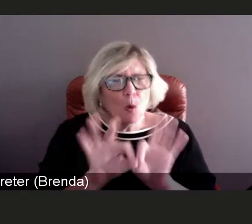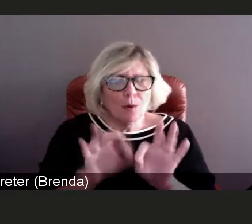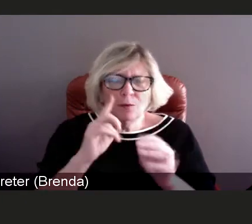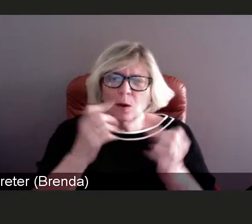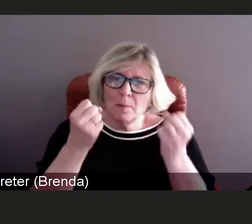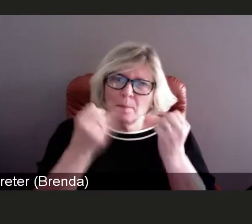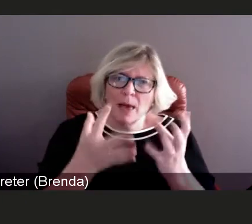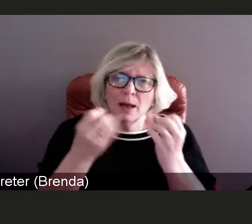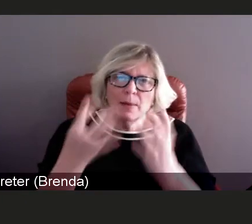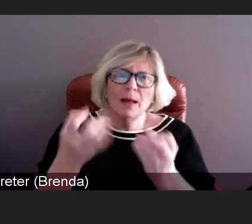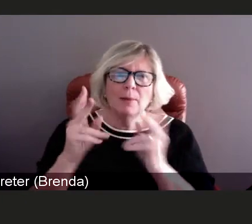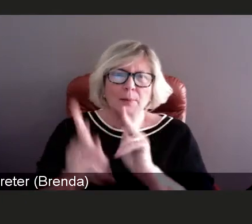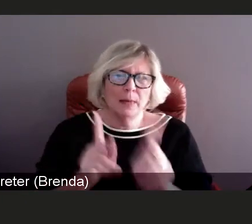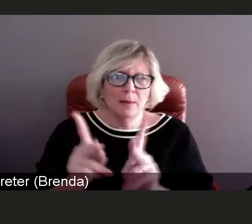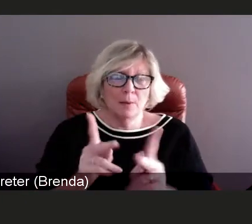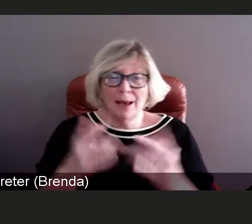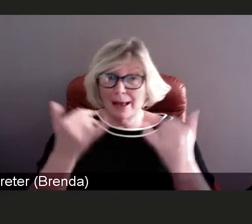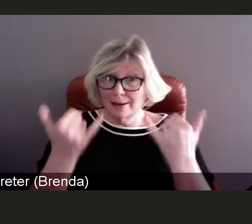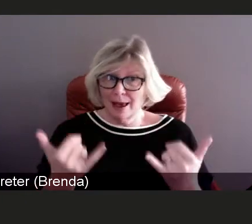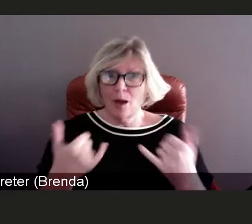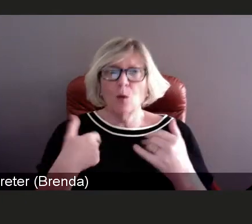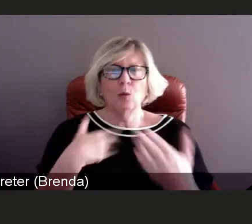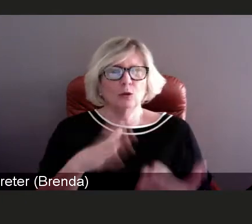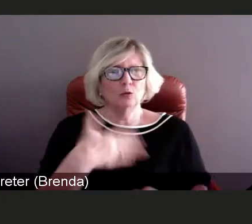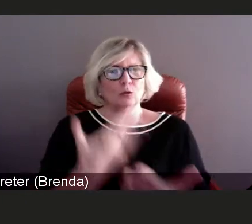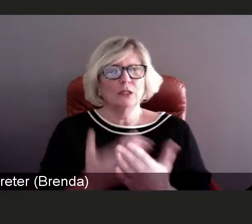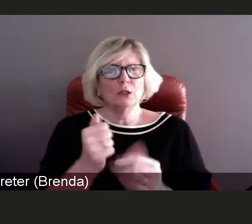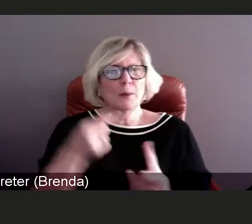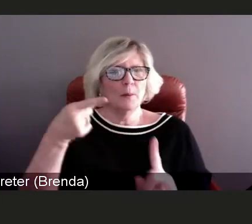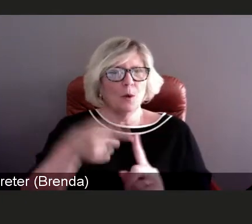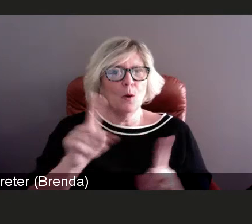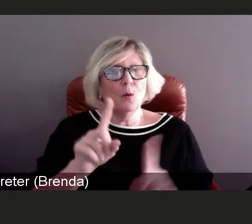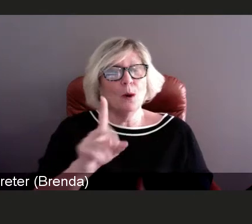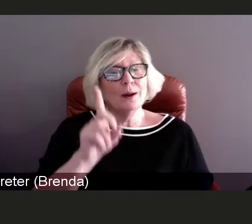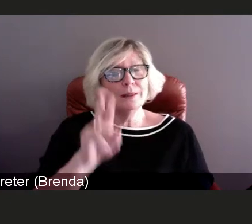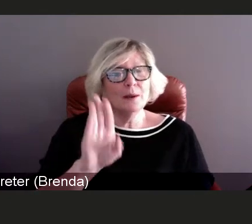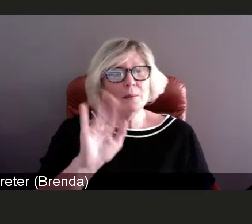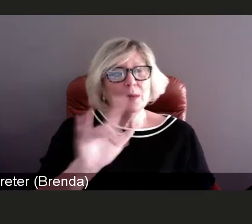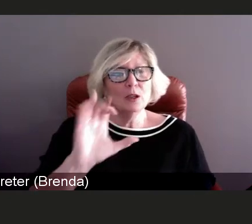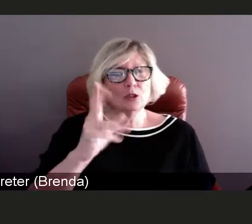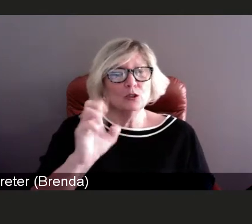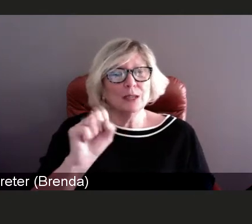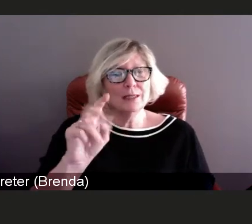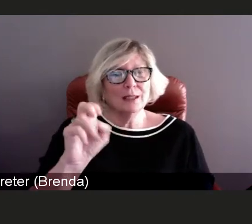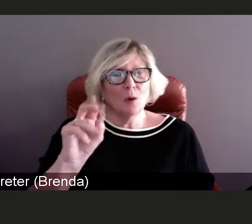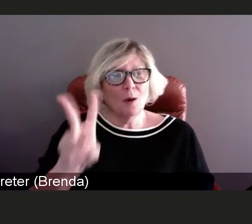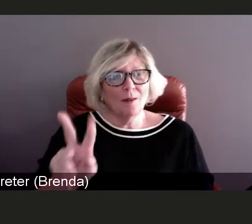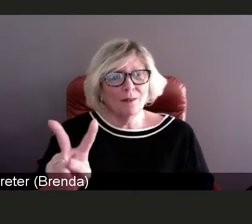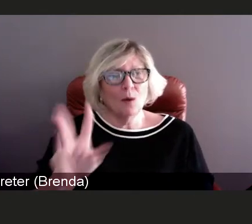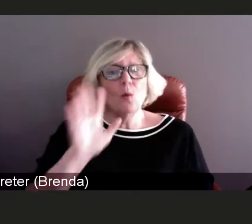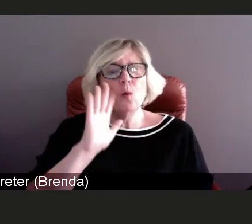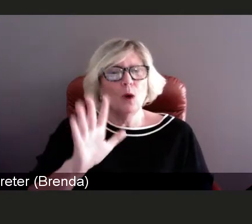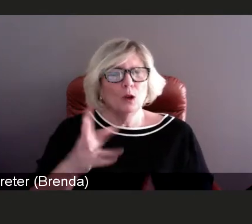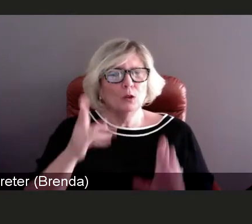We are now at a place where we will have Dr. Bill Chasanov who will once again join us to talk to you about